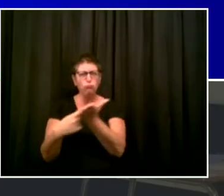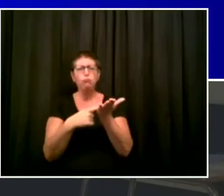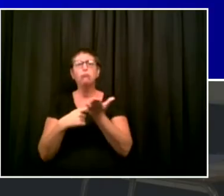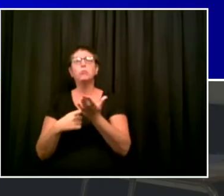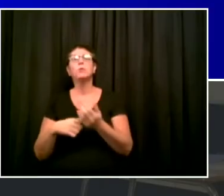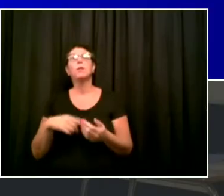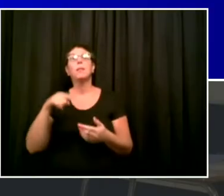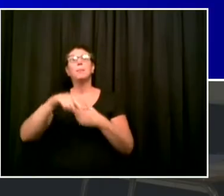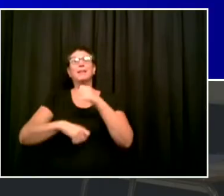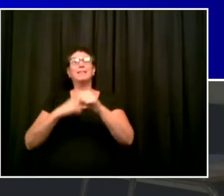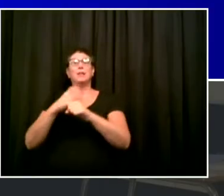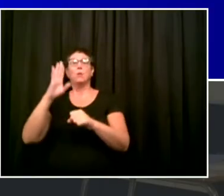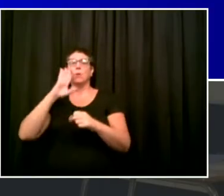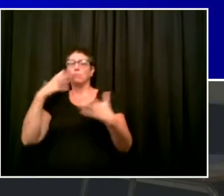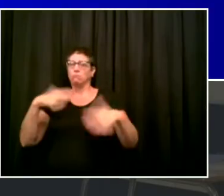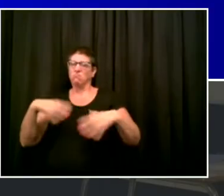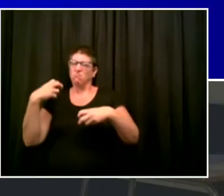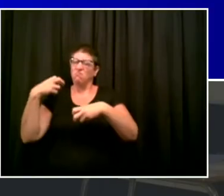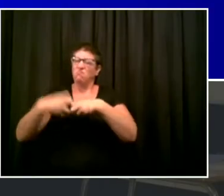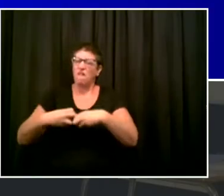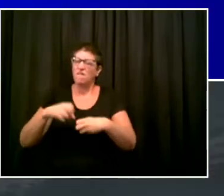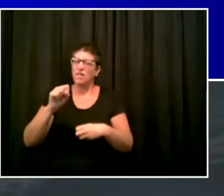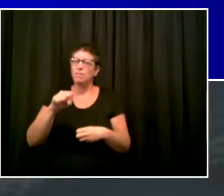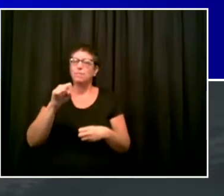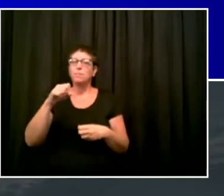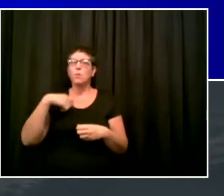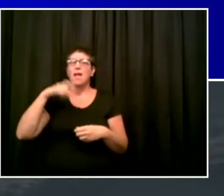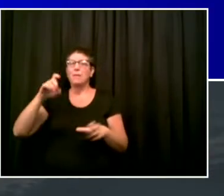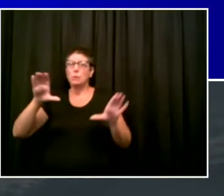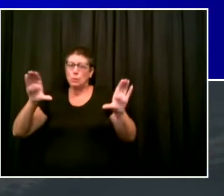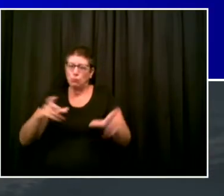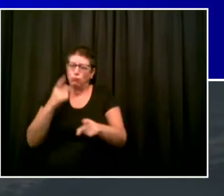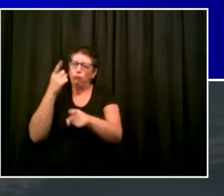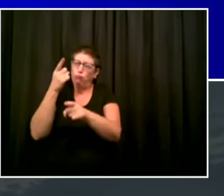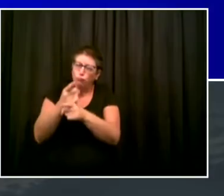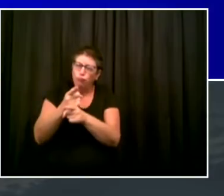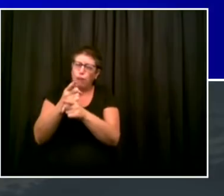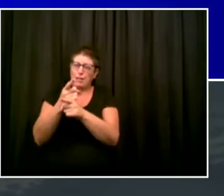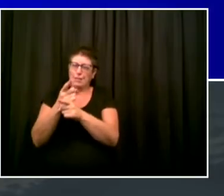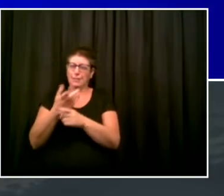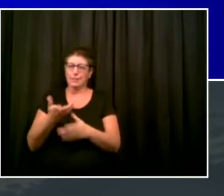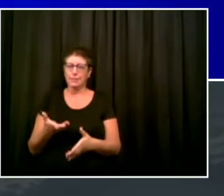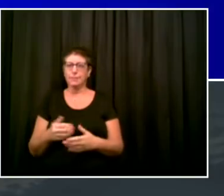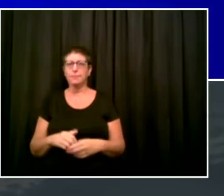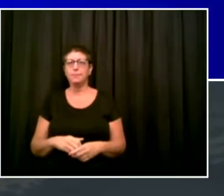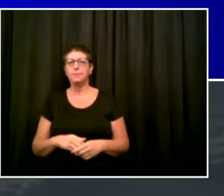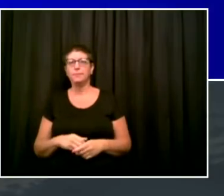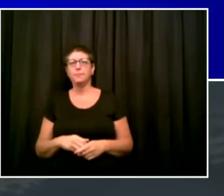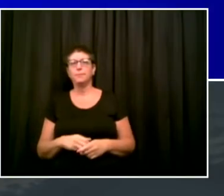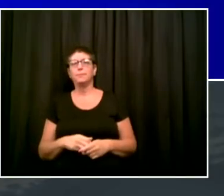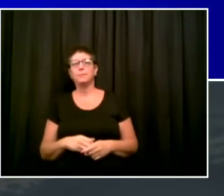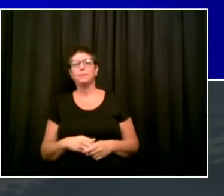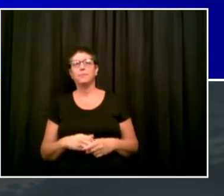THE MOST PVOITL A SCHOOL YEAR IN THE HISTORY OF NEW YORK CITY, AND WE HAVE TO GET IT RIGHT FOR VEERYONE.